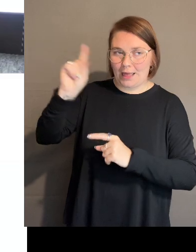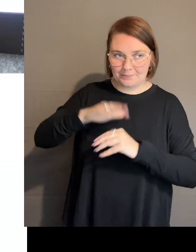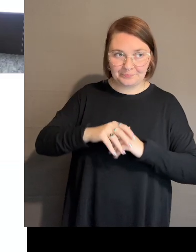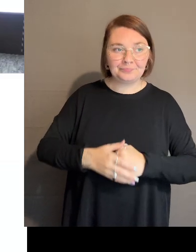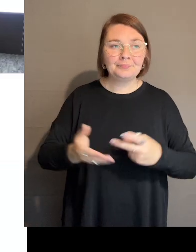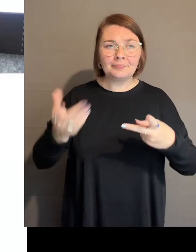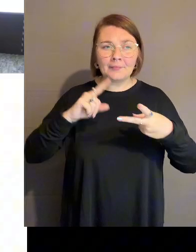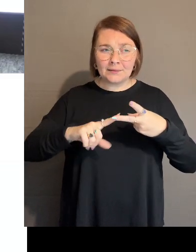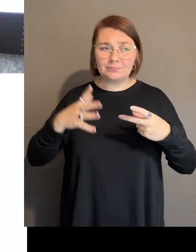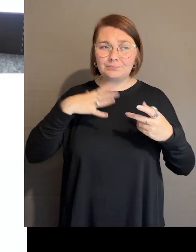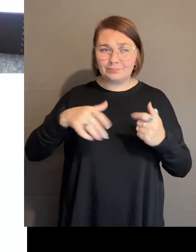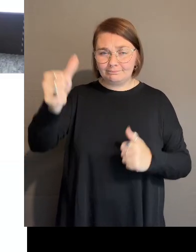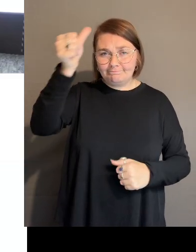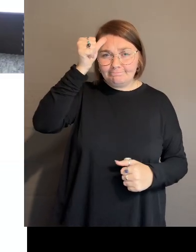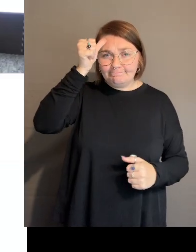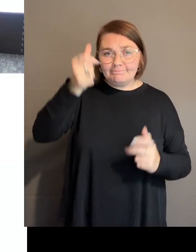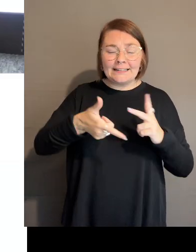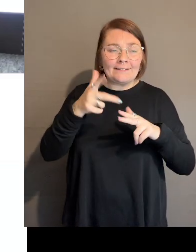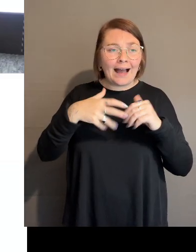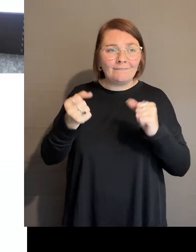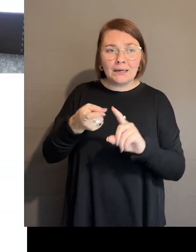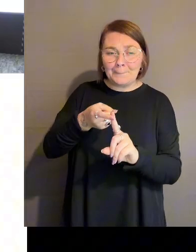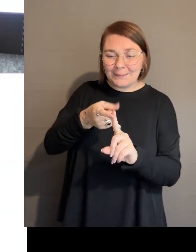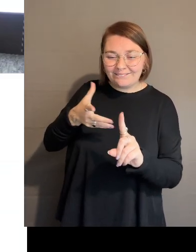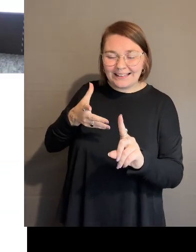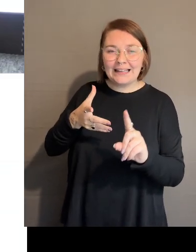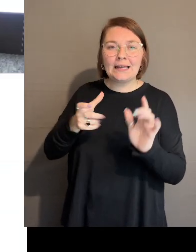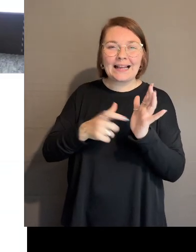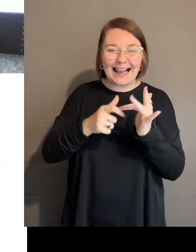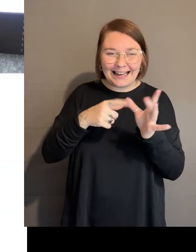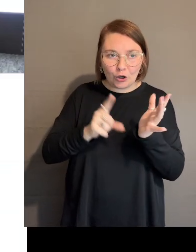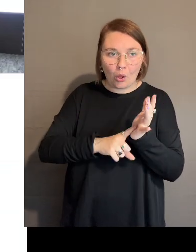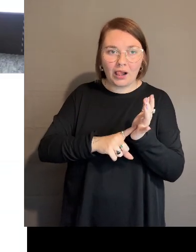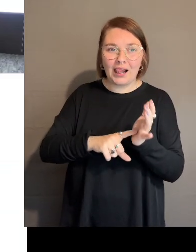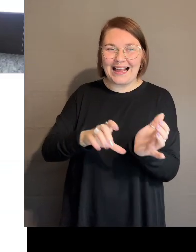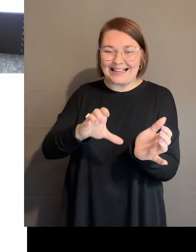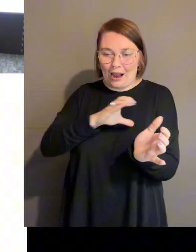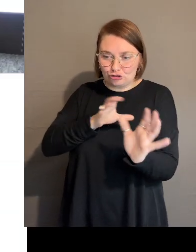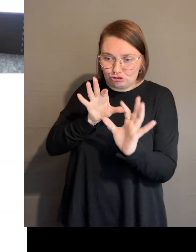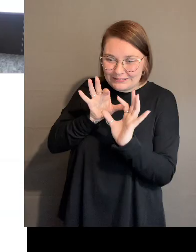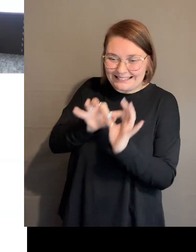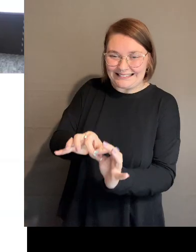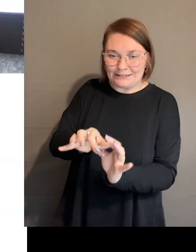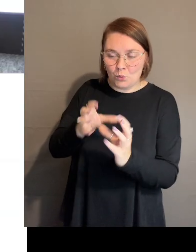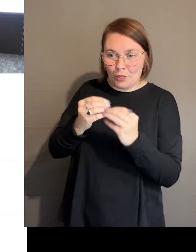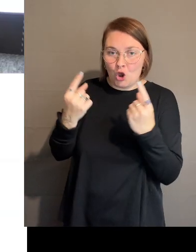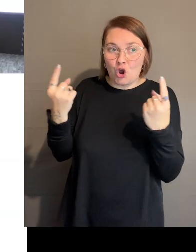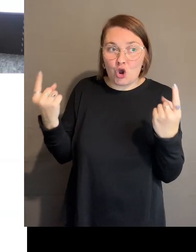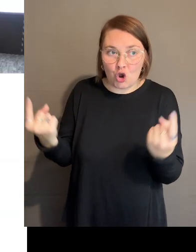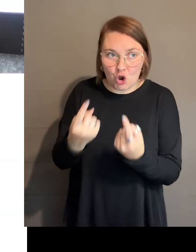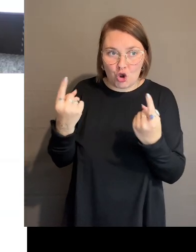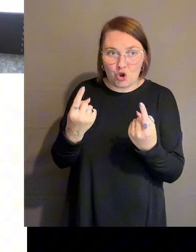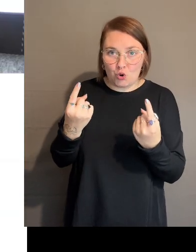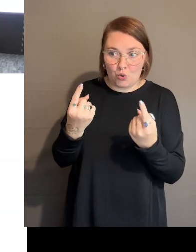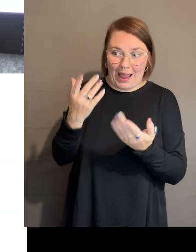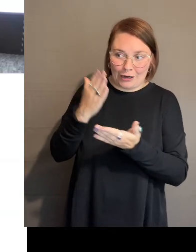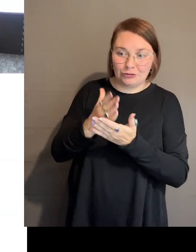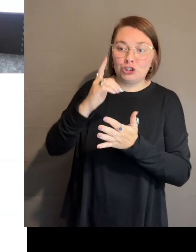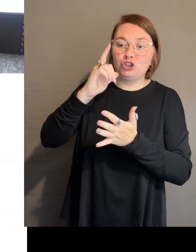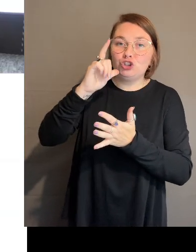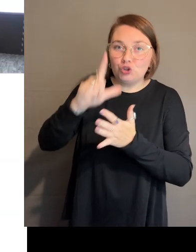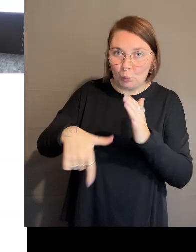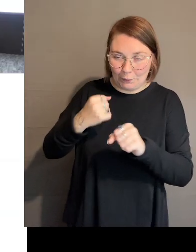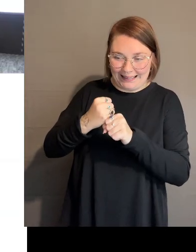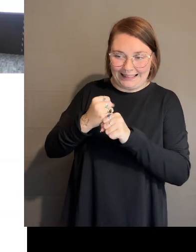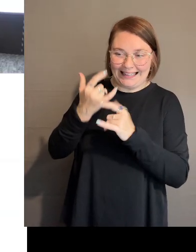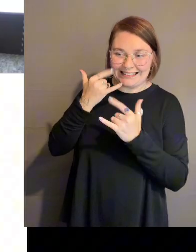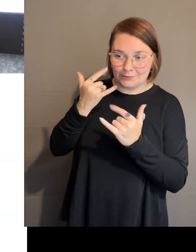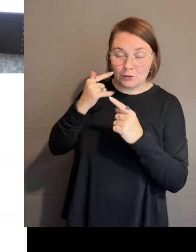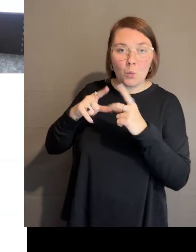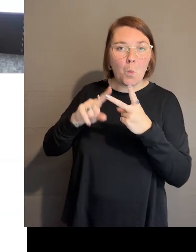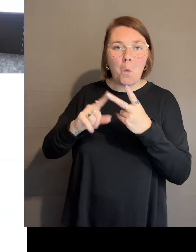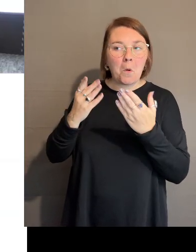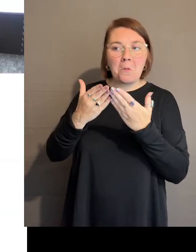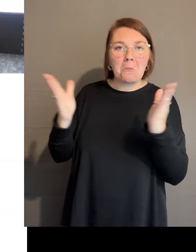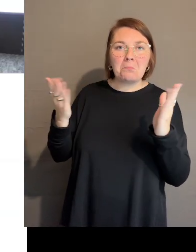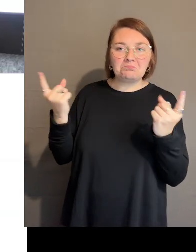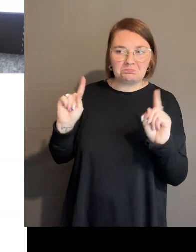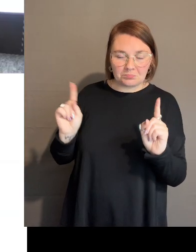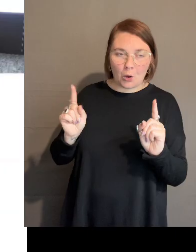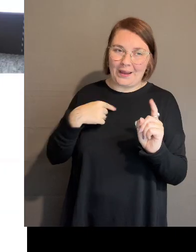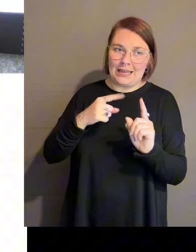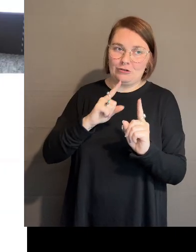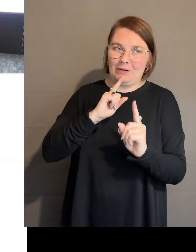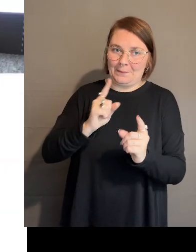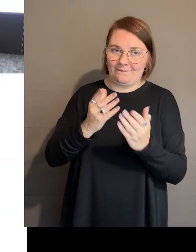We also wanted to know if there were specific clinical characteristics associated with who was actually doing the assessments, or if it was across the board, which is what we recommend.